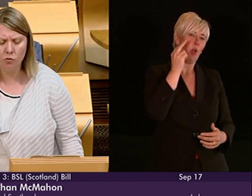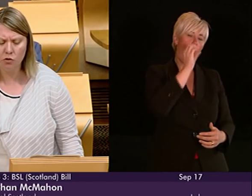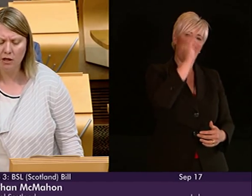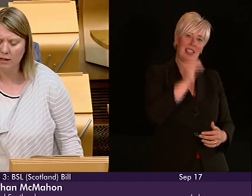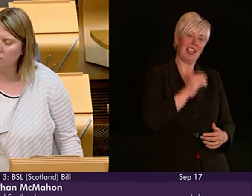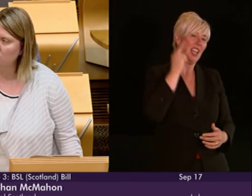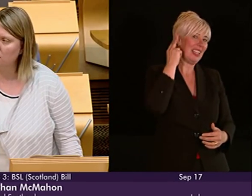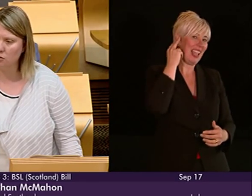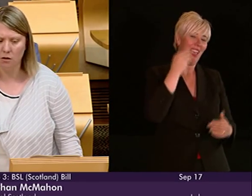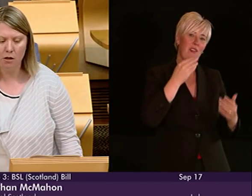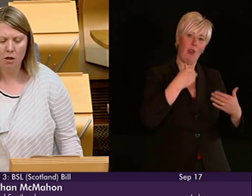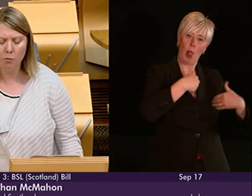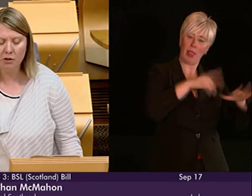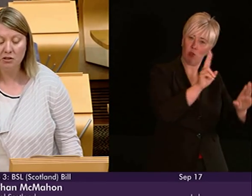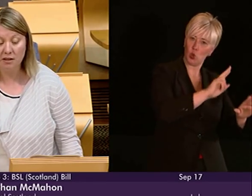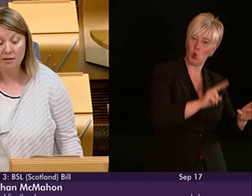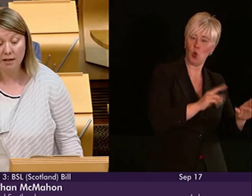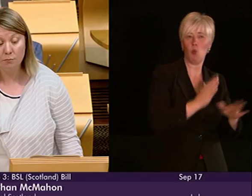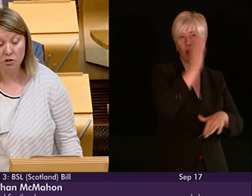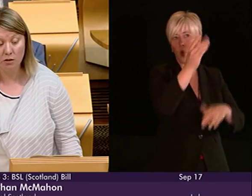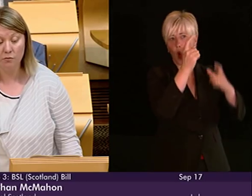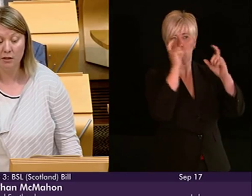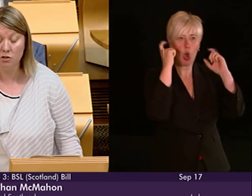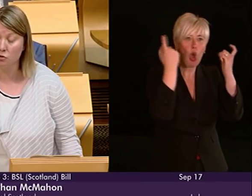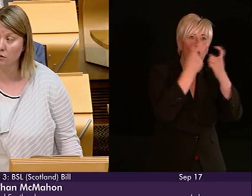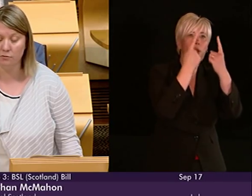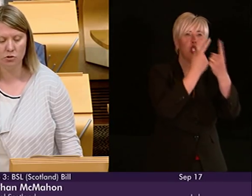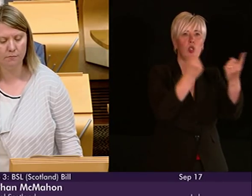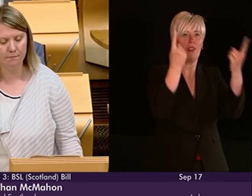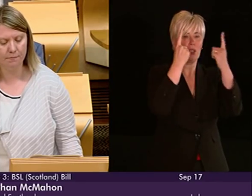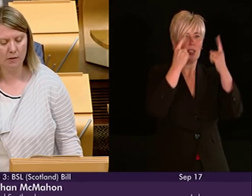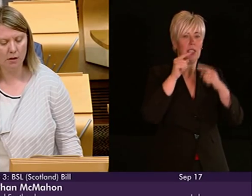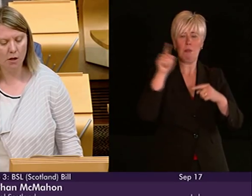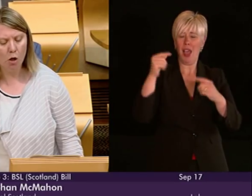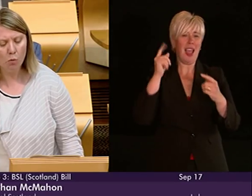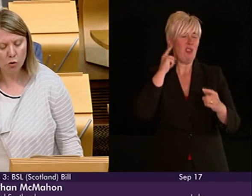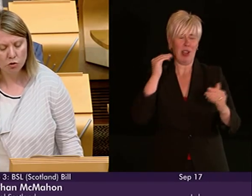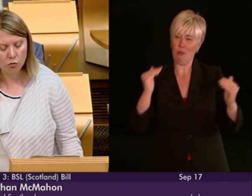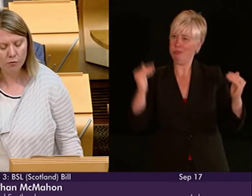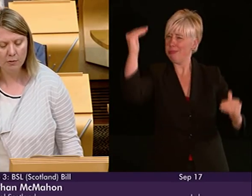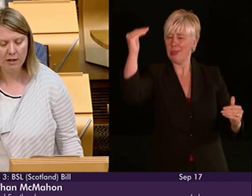to go on to higher education than hearing school leavers, at 39 per cent. We also know from